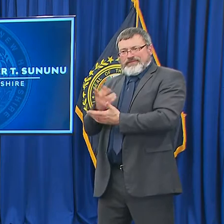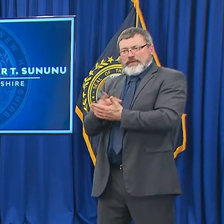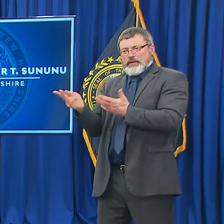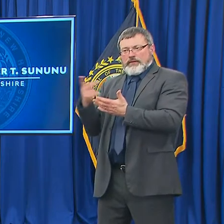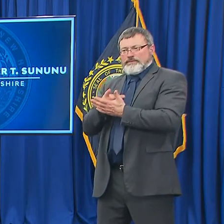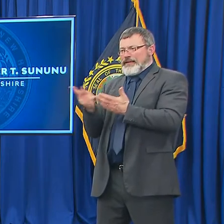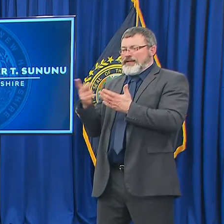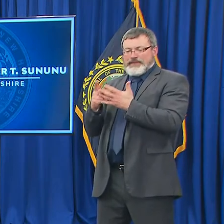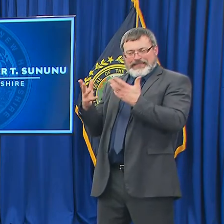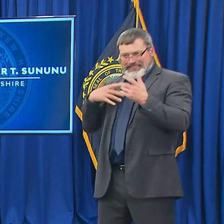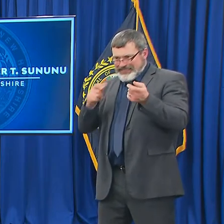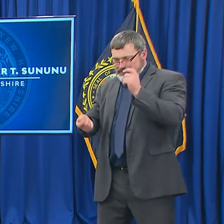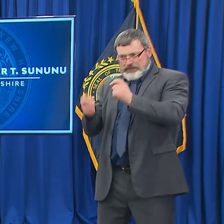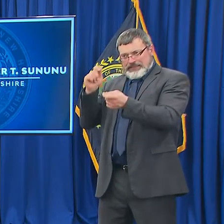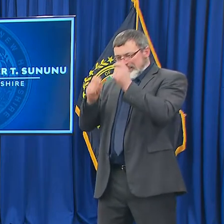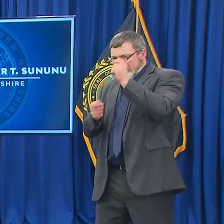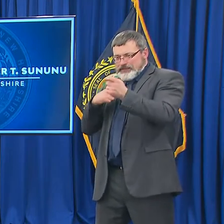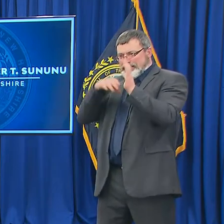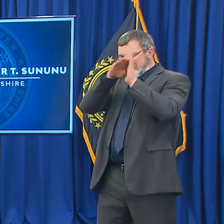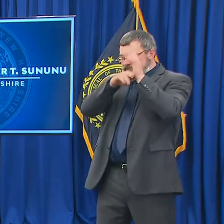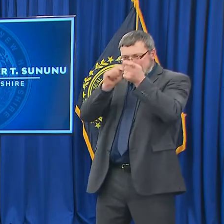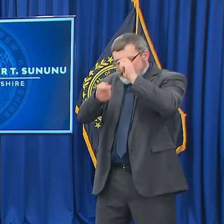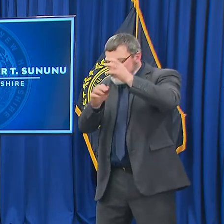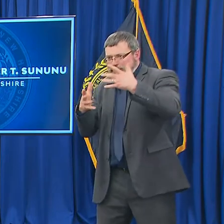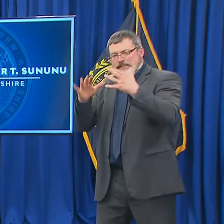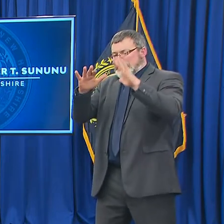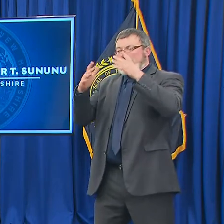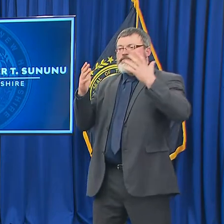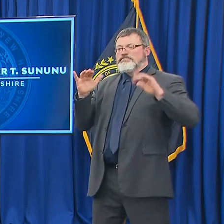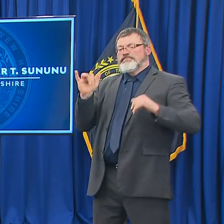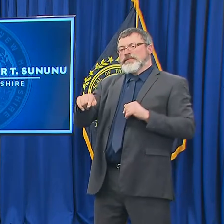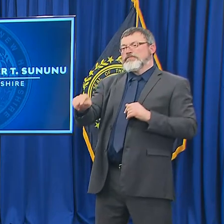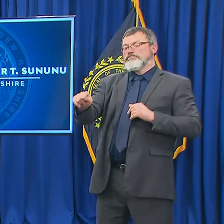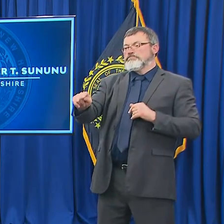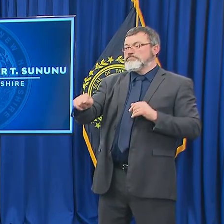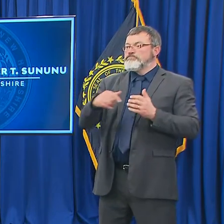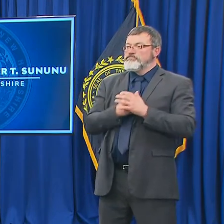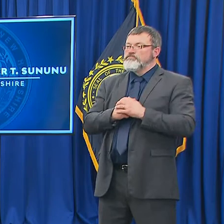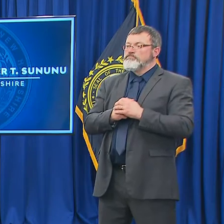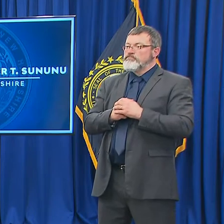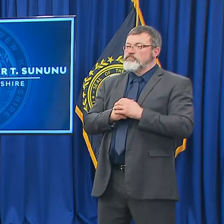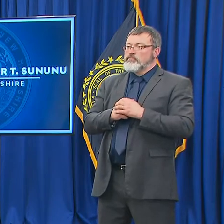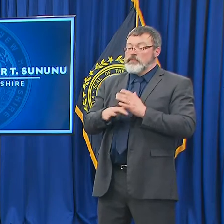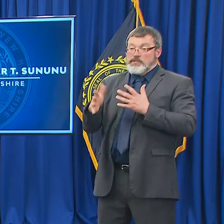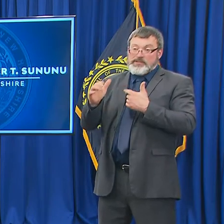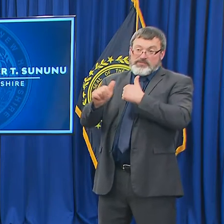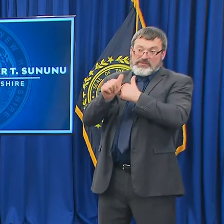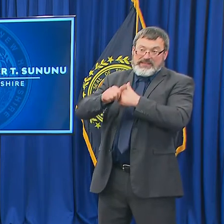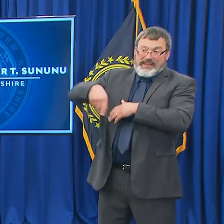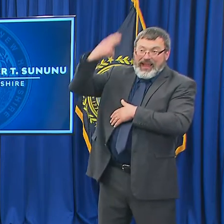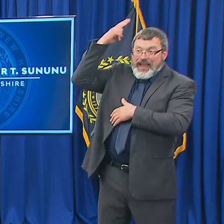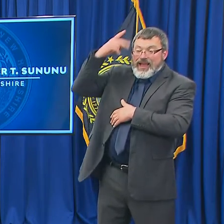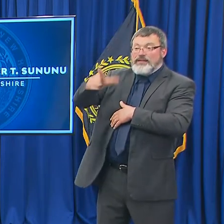the importance of testing and testing is one layer. One measure that people can take but it